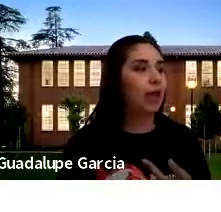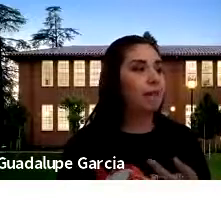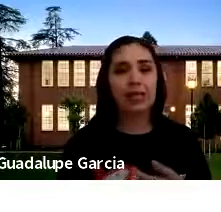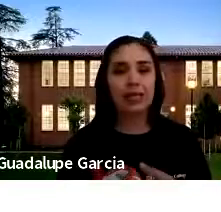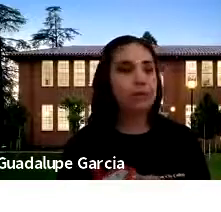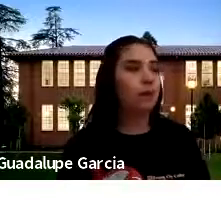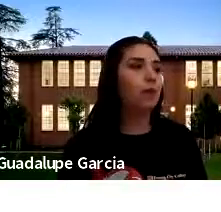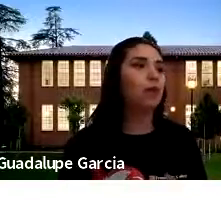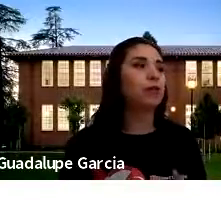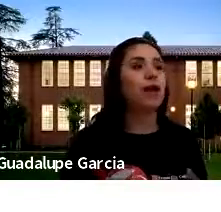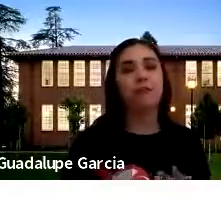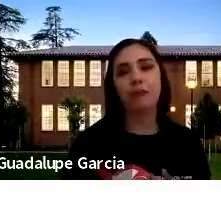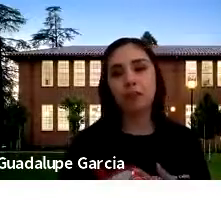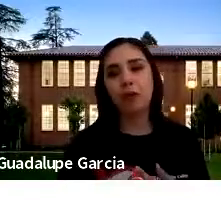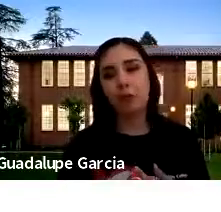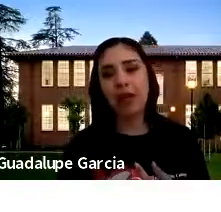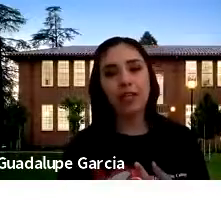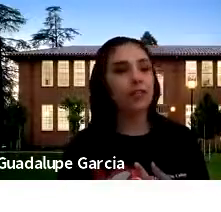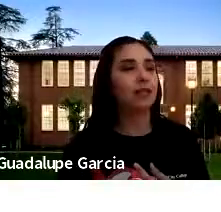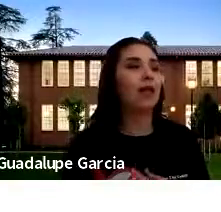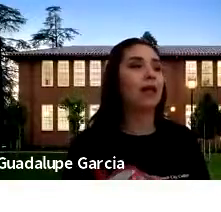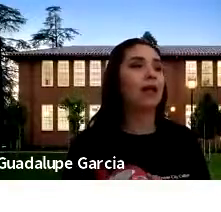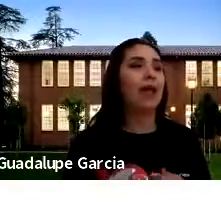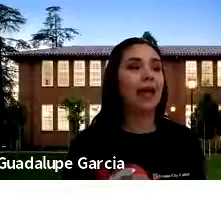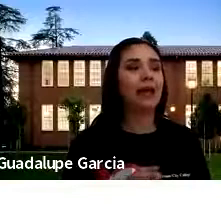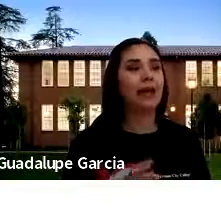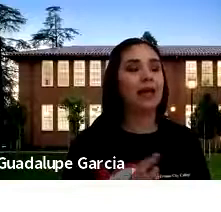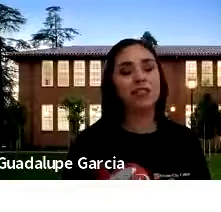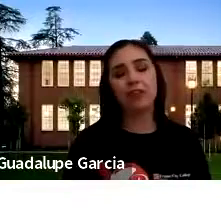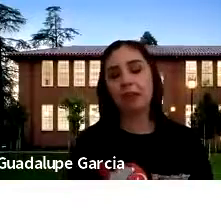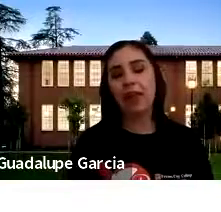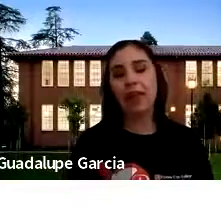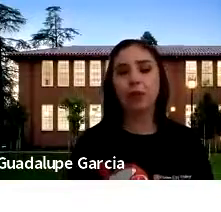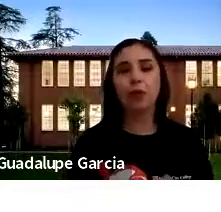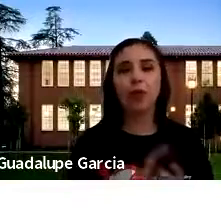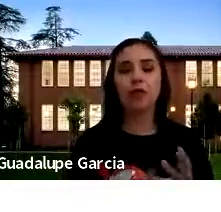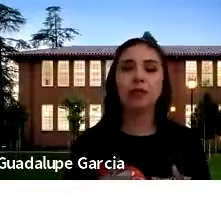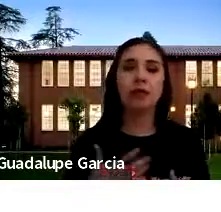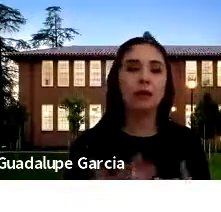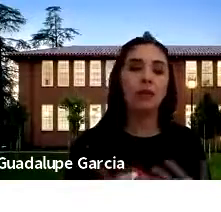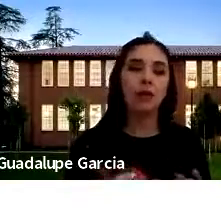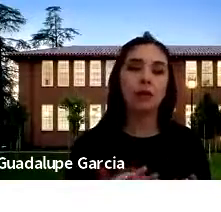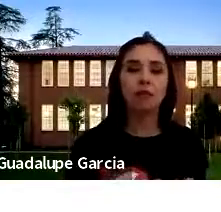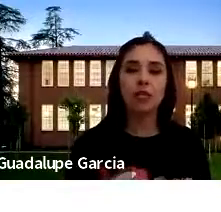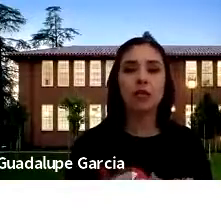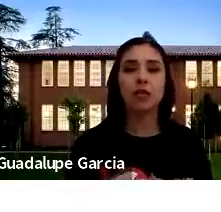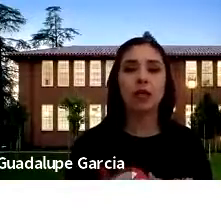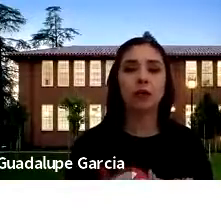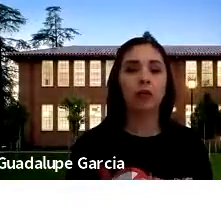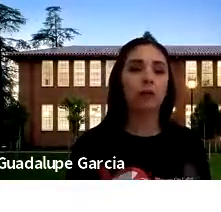Canvas and email. We also have a Facebook page, that and Instagram page where we constantly inputting information, whether it